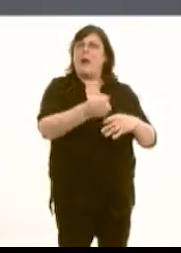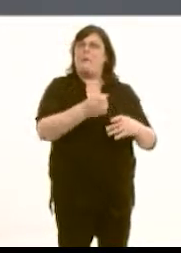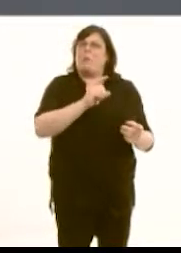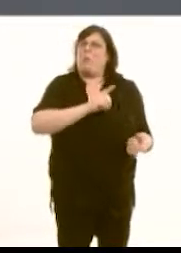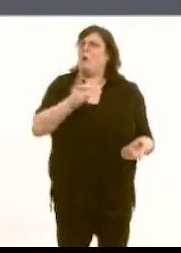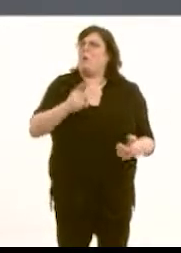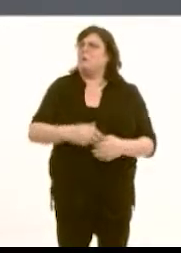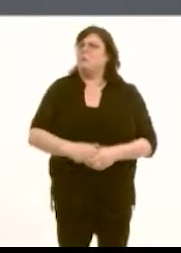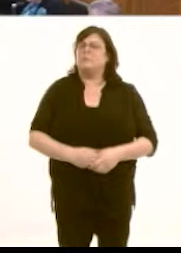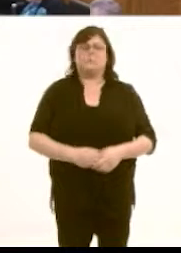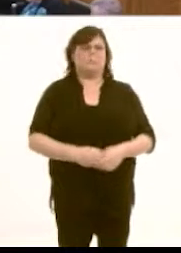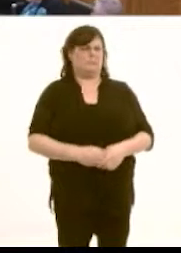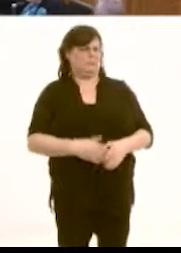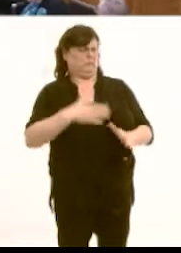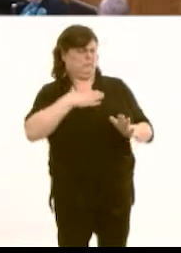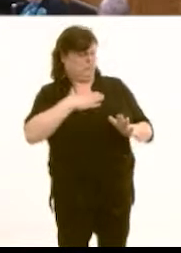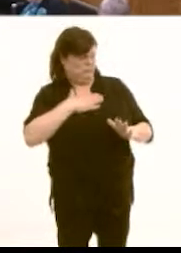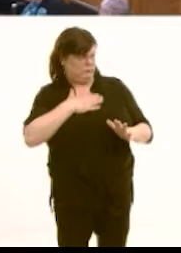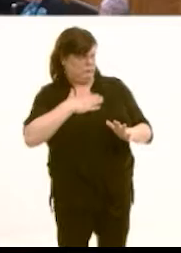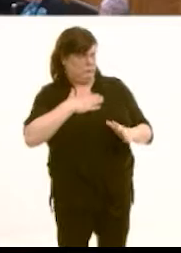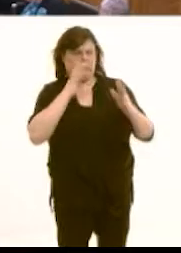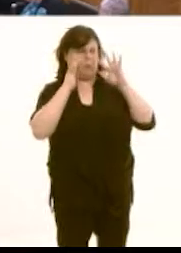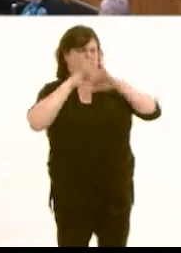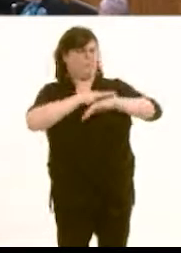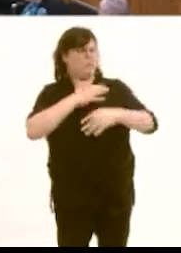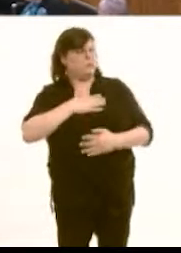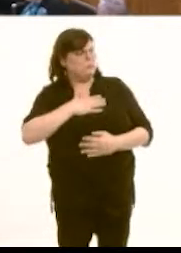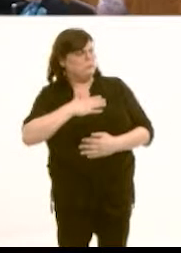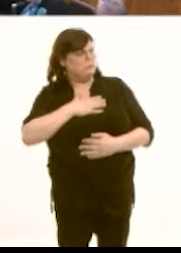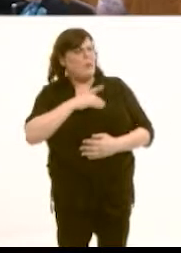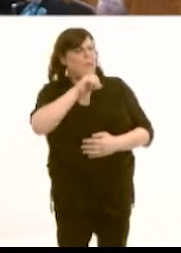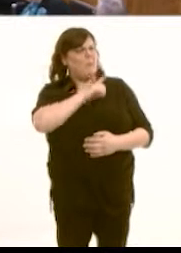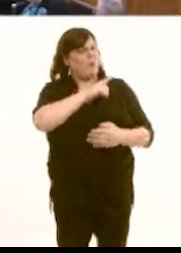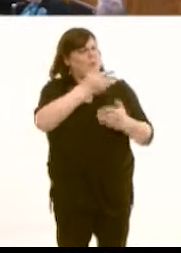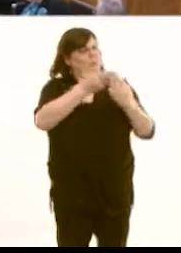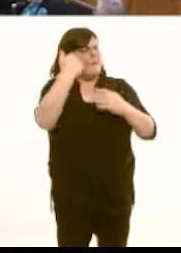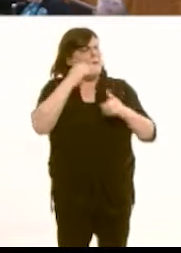Carwyn Jones: Well, Iím confused now, because originally the proposal was to train 1,000